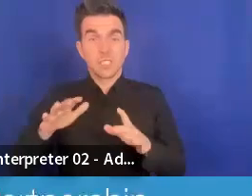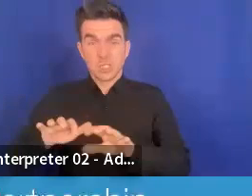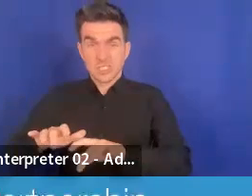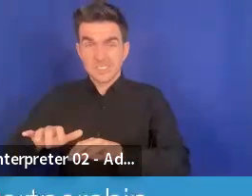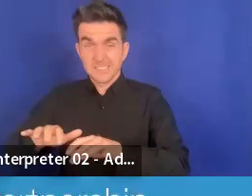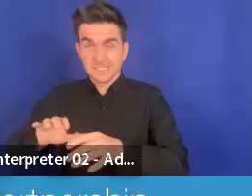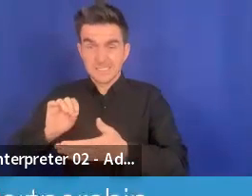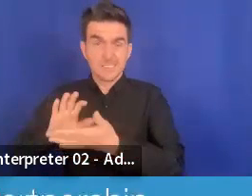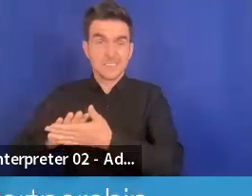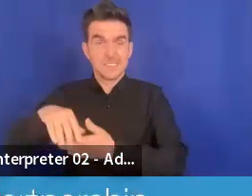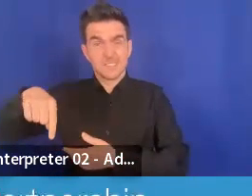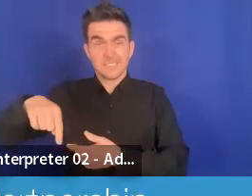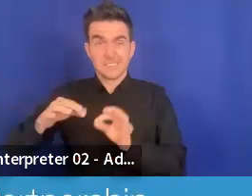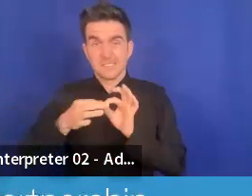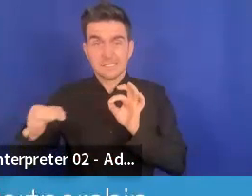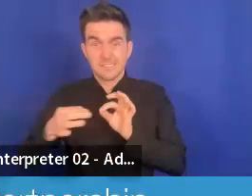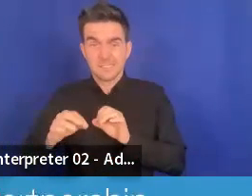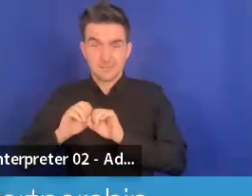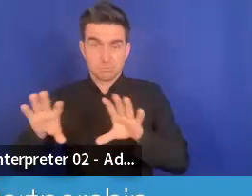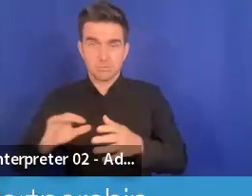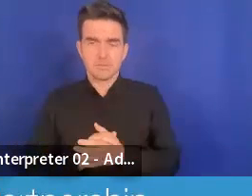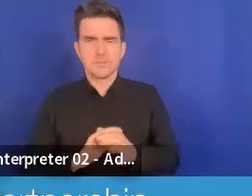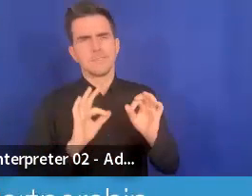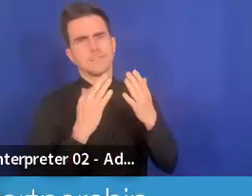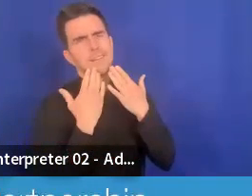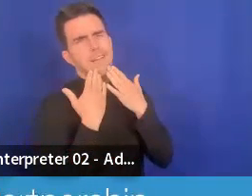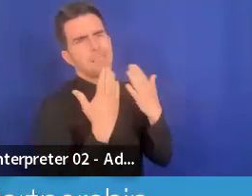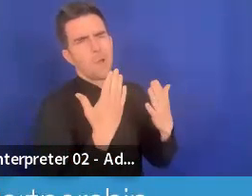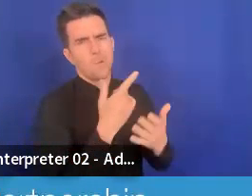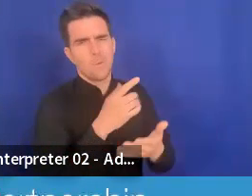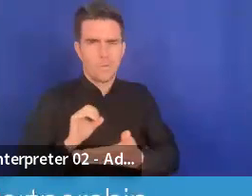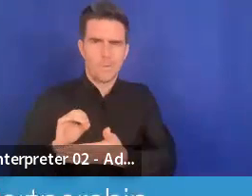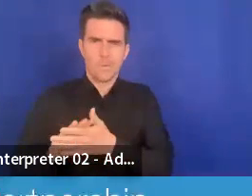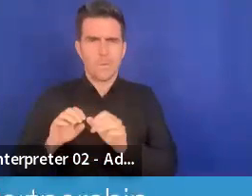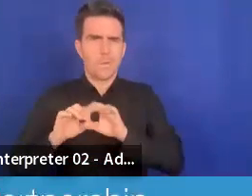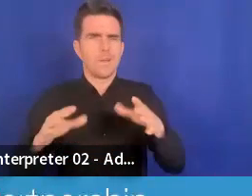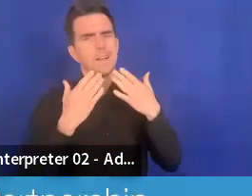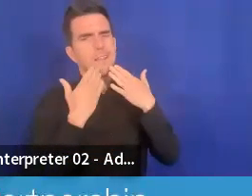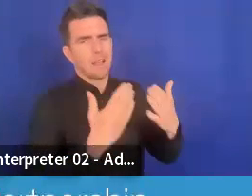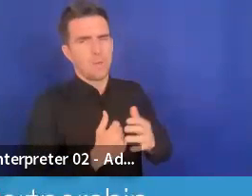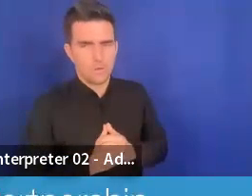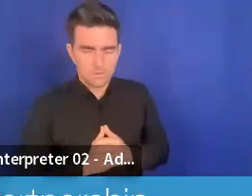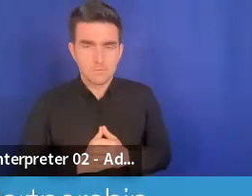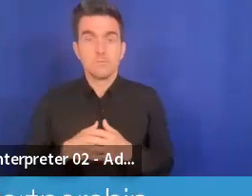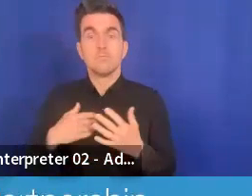As Laura promised, we've been collecting your events posted in the chat.